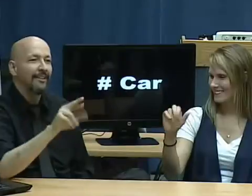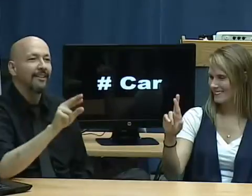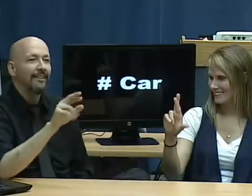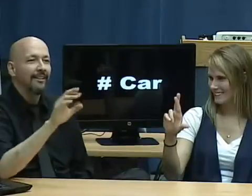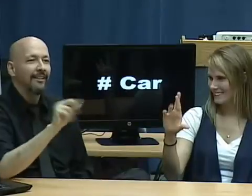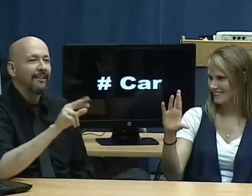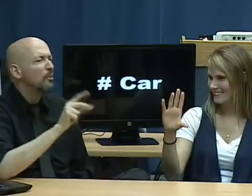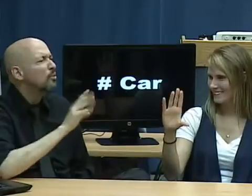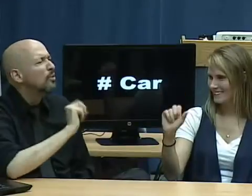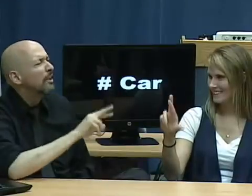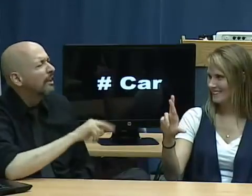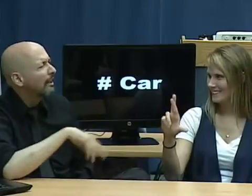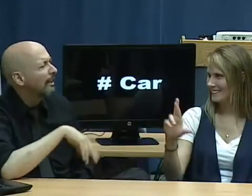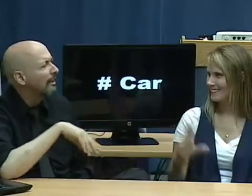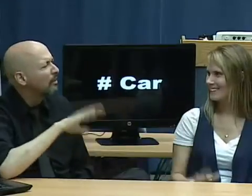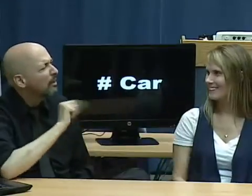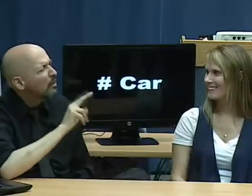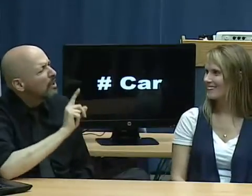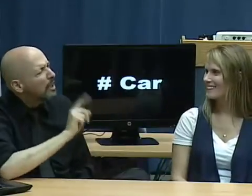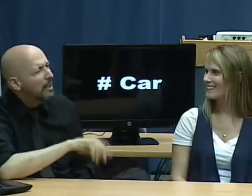Where's your #CAR?